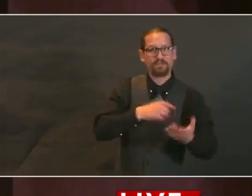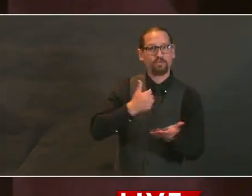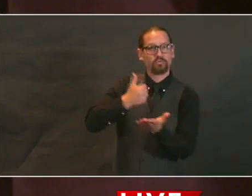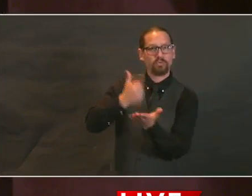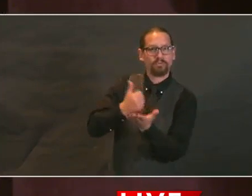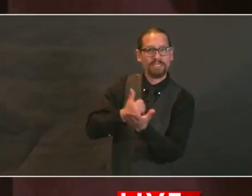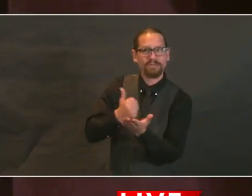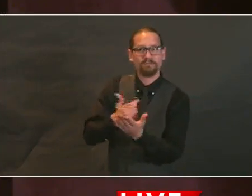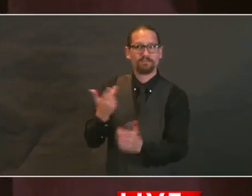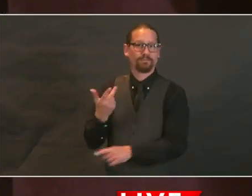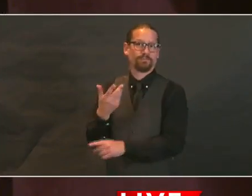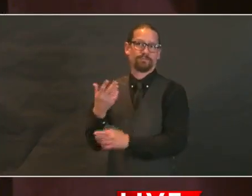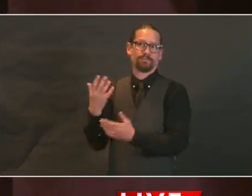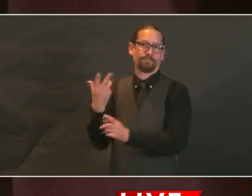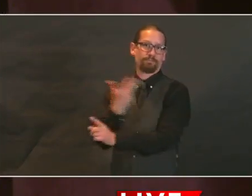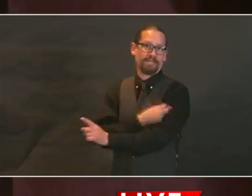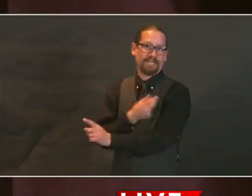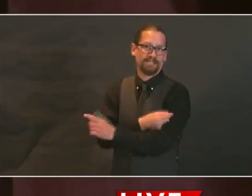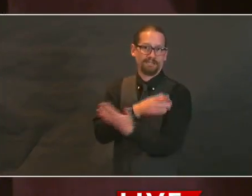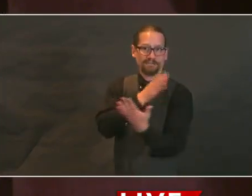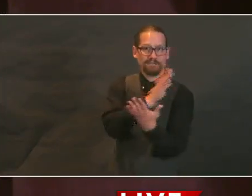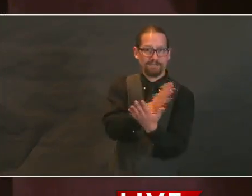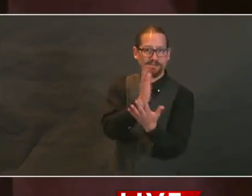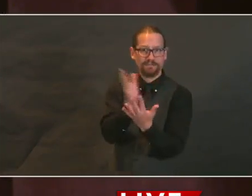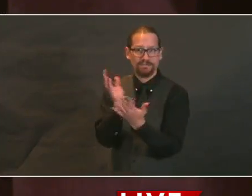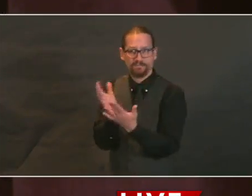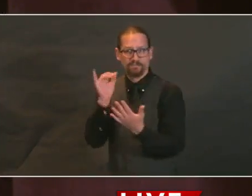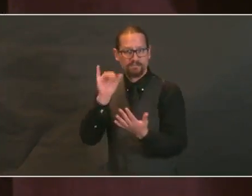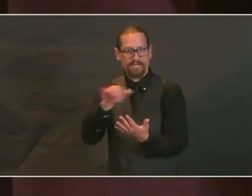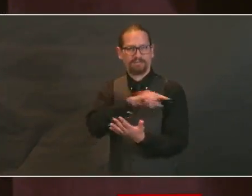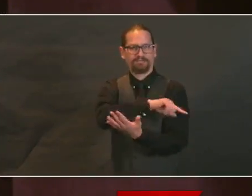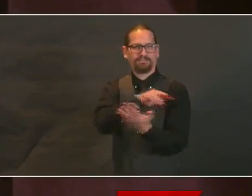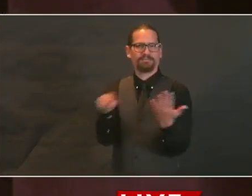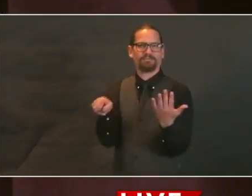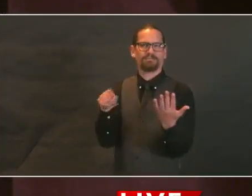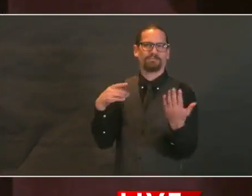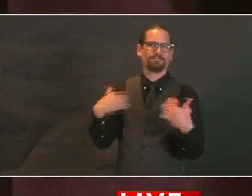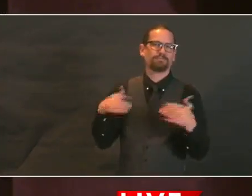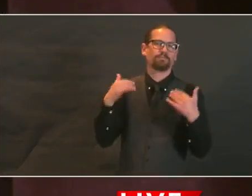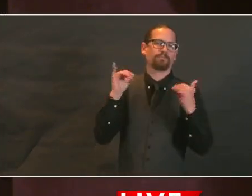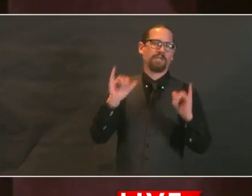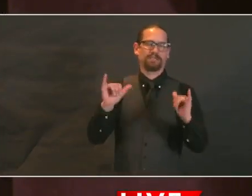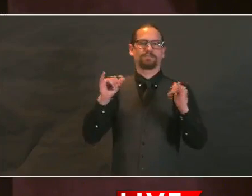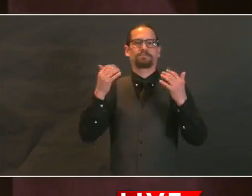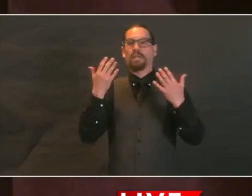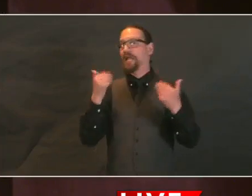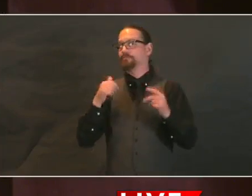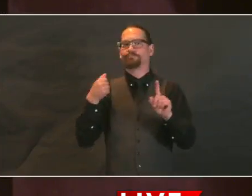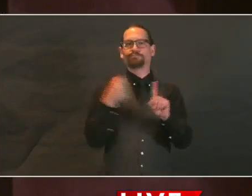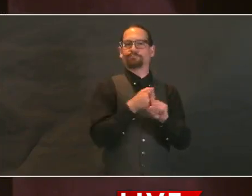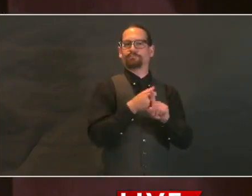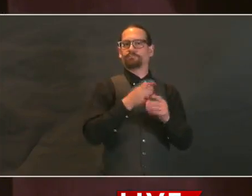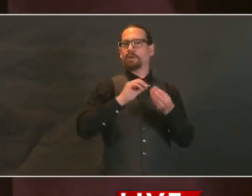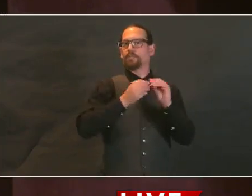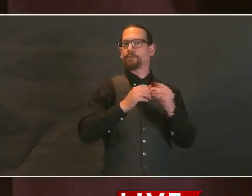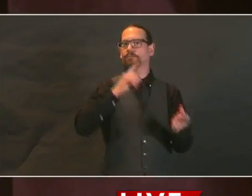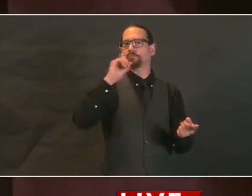TO. IT'S IMPORTANT TO KNOW THAT WITH TESTING TREATMENT AND VACCINATION THE TRENDS